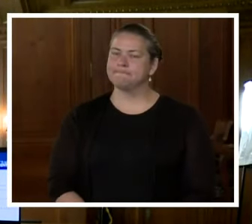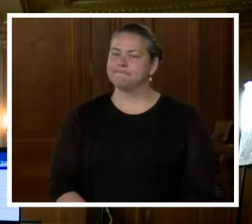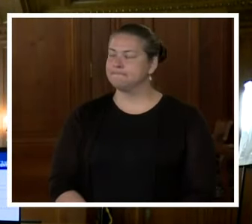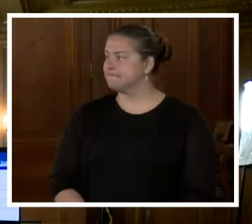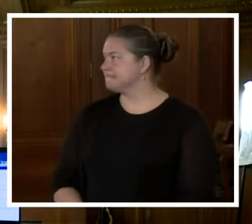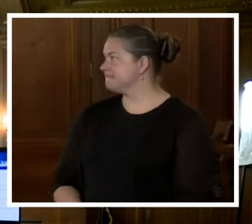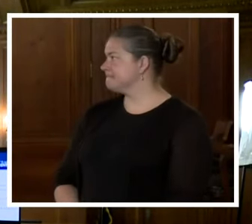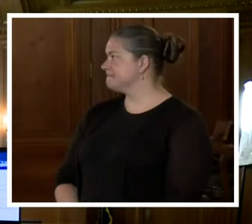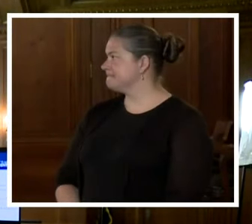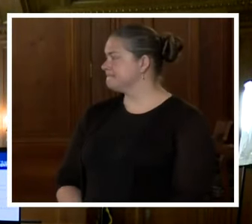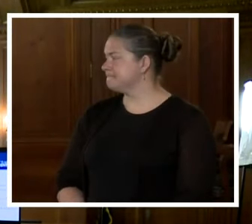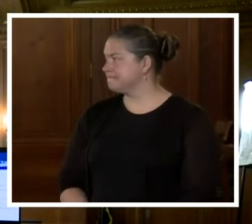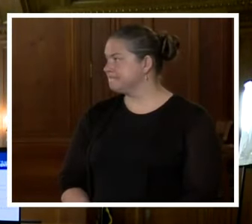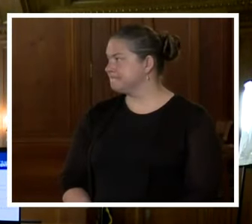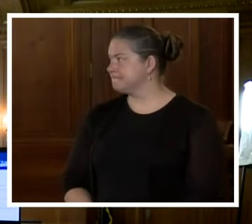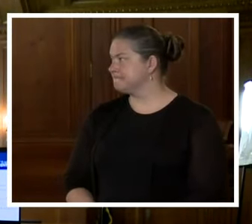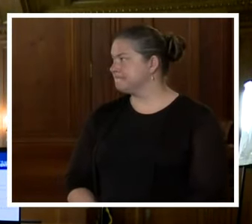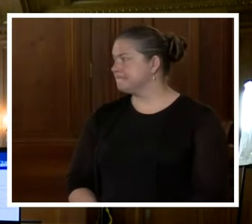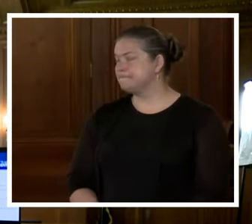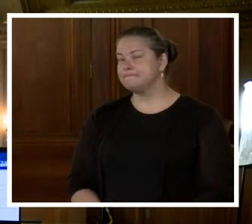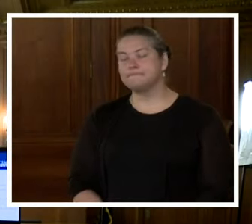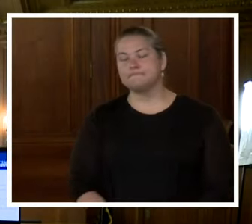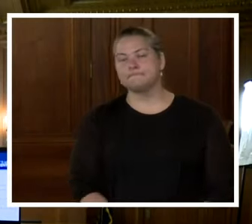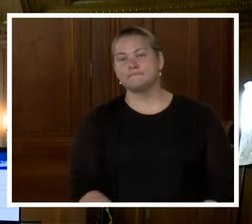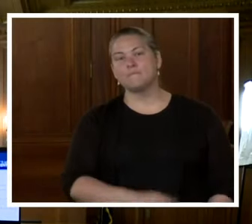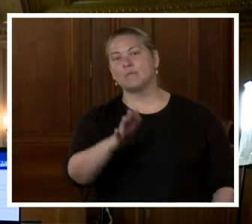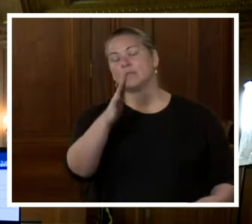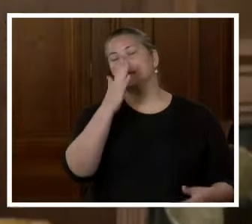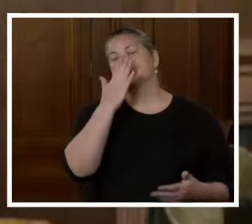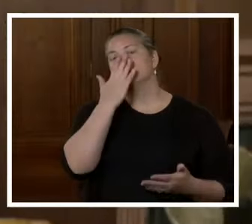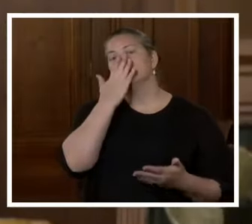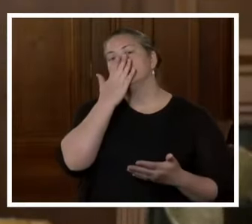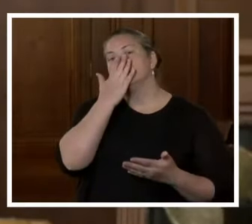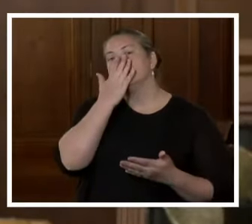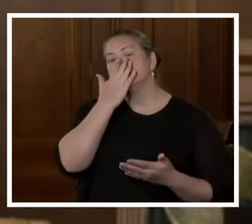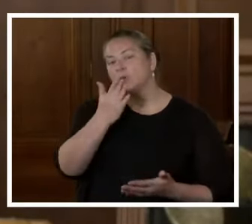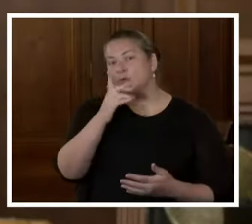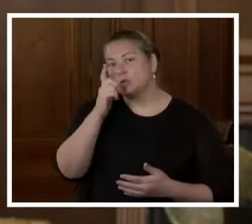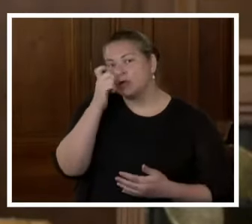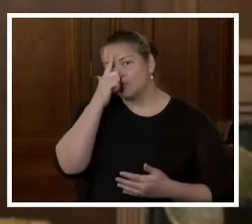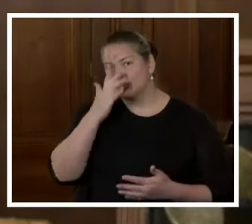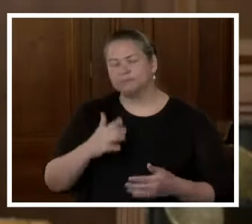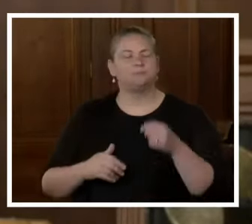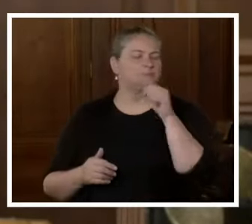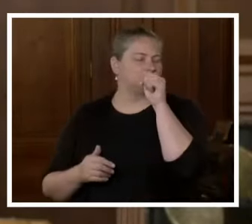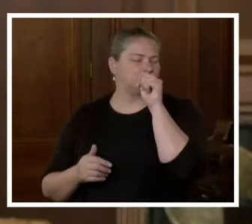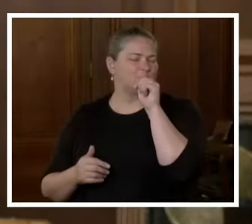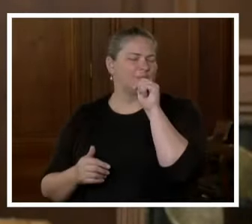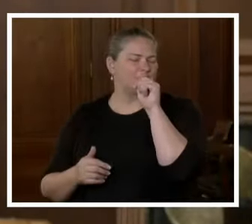AND SO GENERALLY IT'S ABOUT 1%, AND IT CAN RANGE ANYWHERE